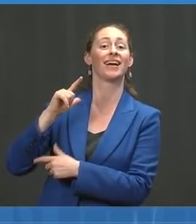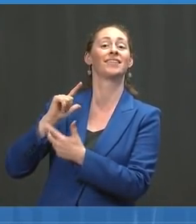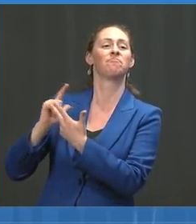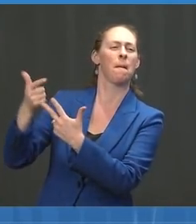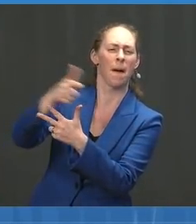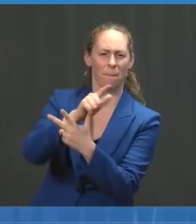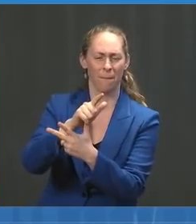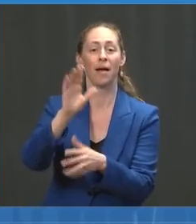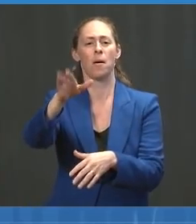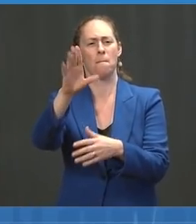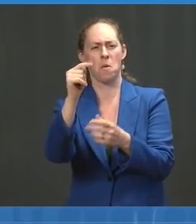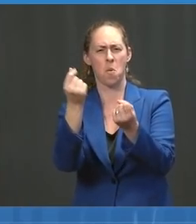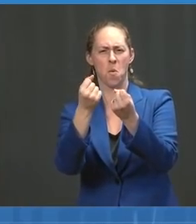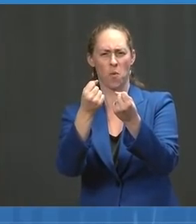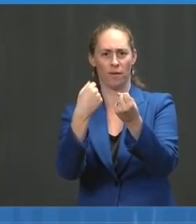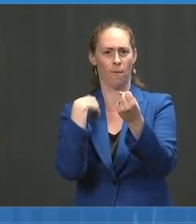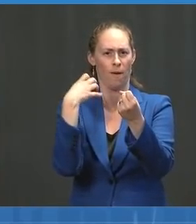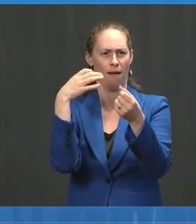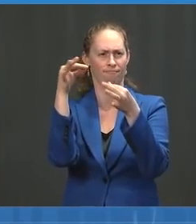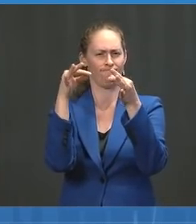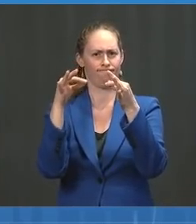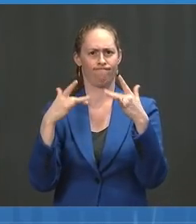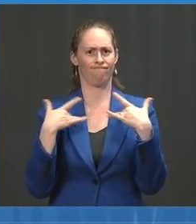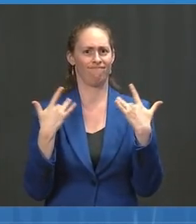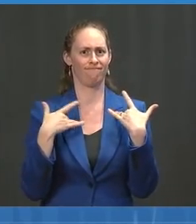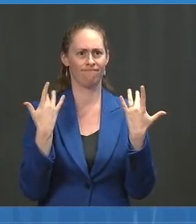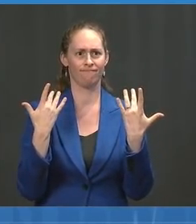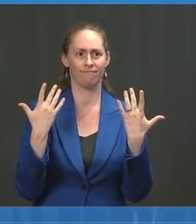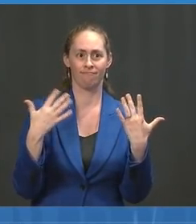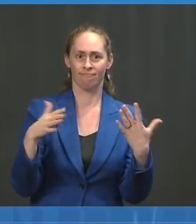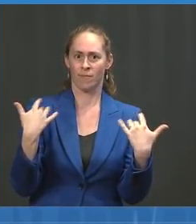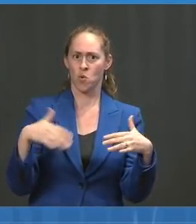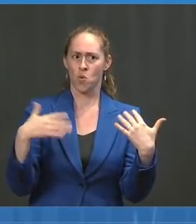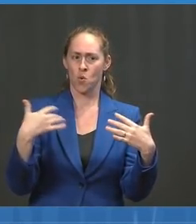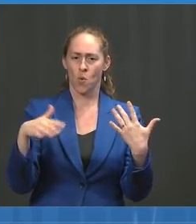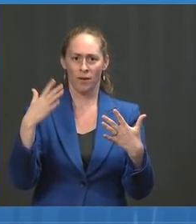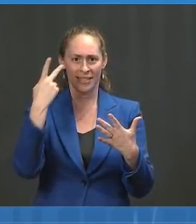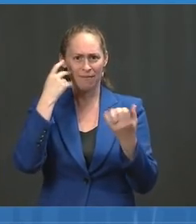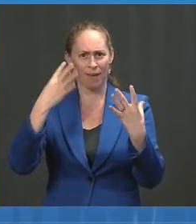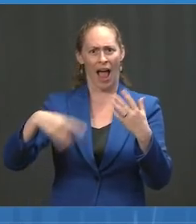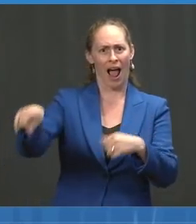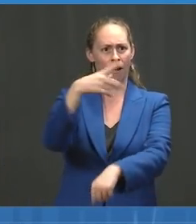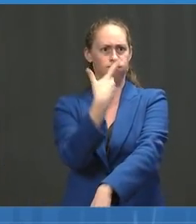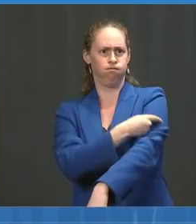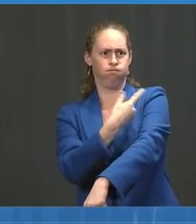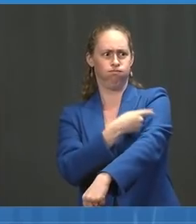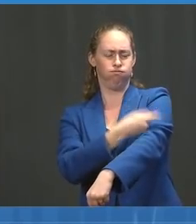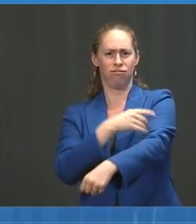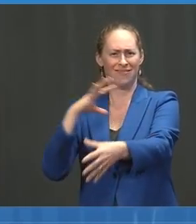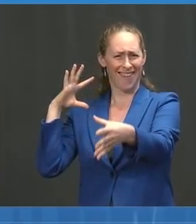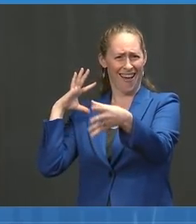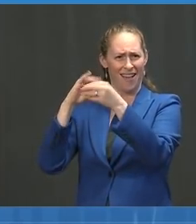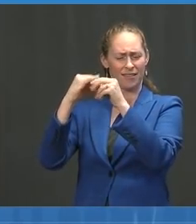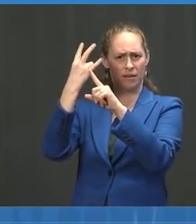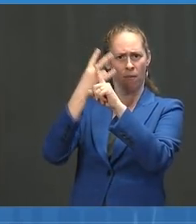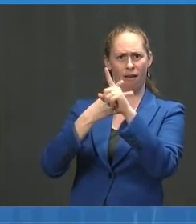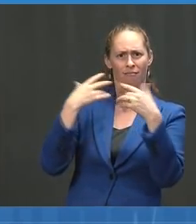We have made remarkable progress on vaccinations in just seven months, with more than 200 million Americans now